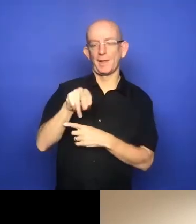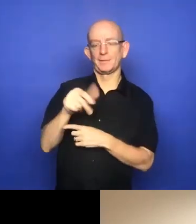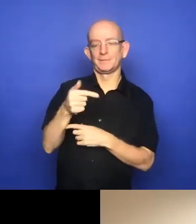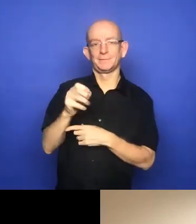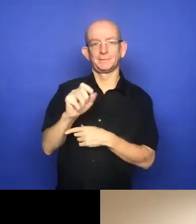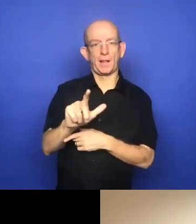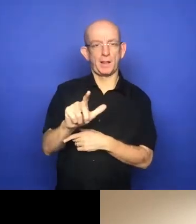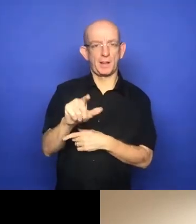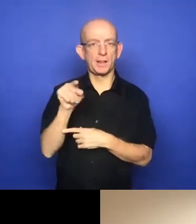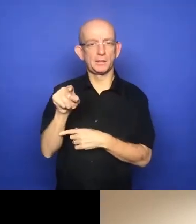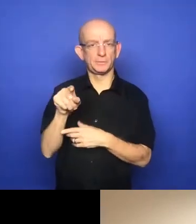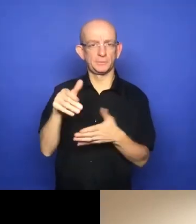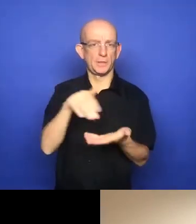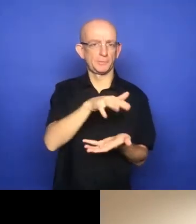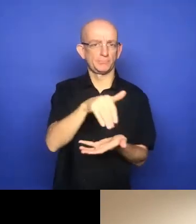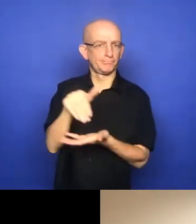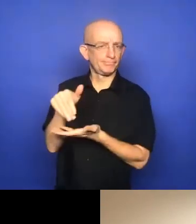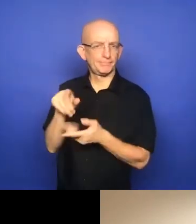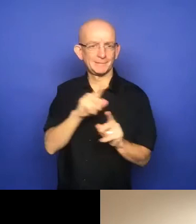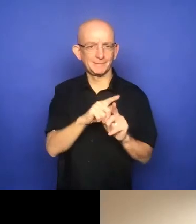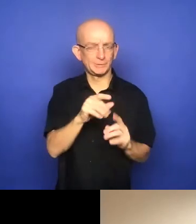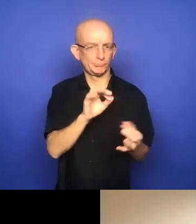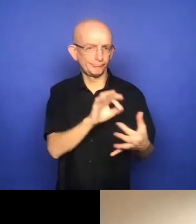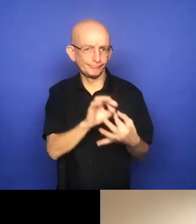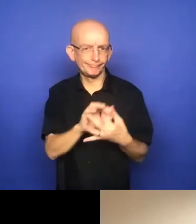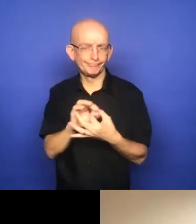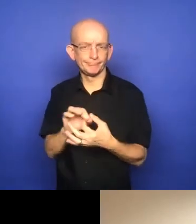engage OPDs and statisticians around data collection